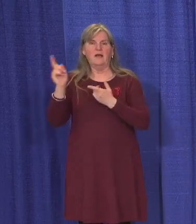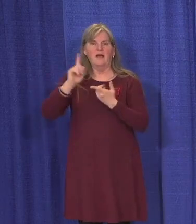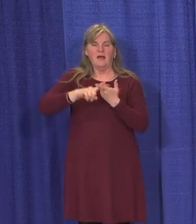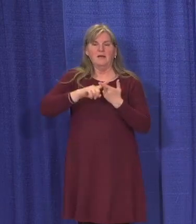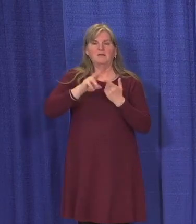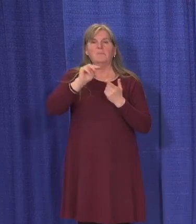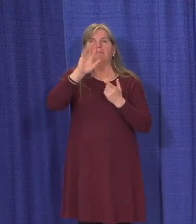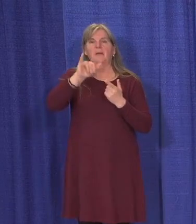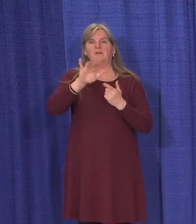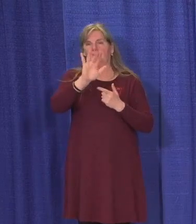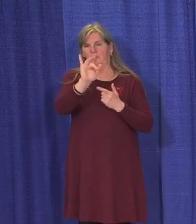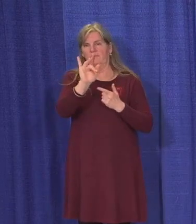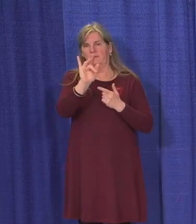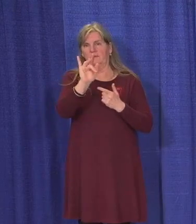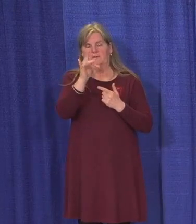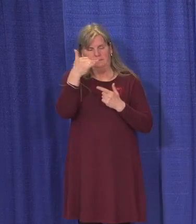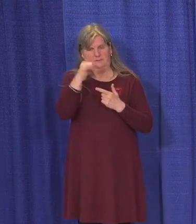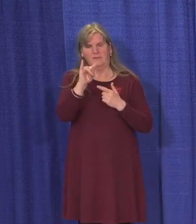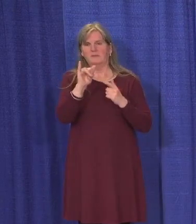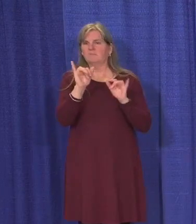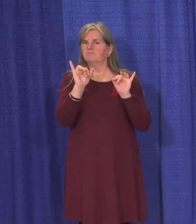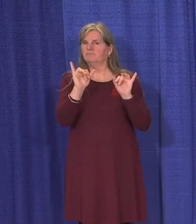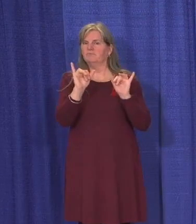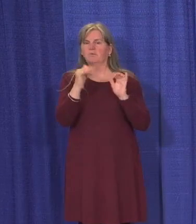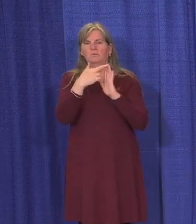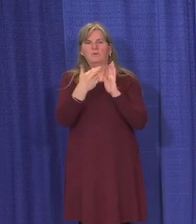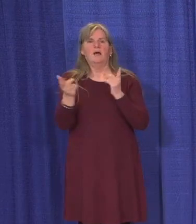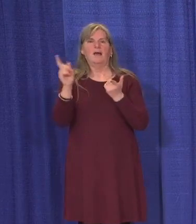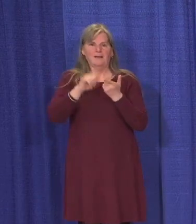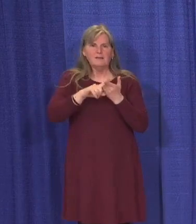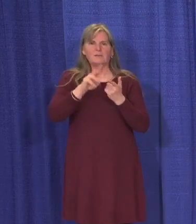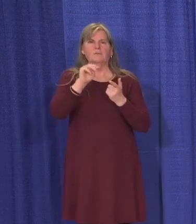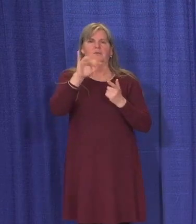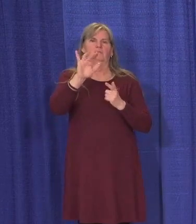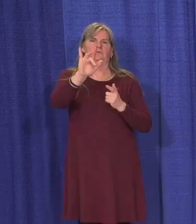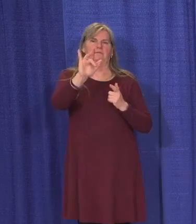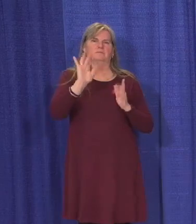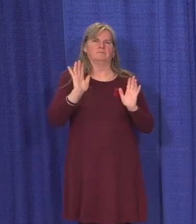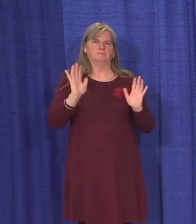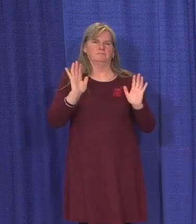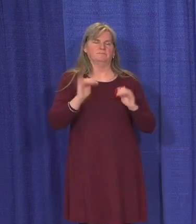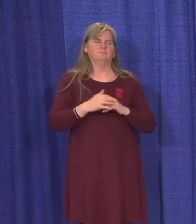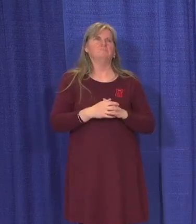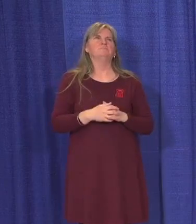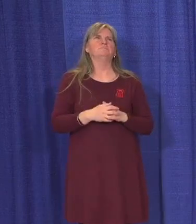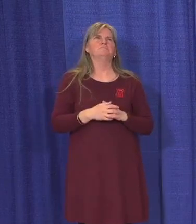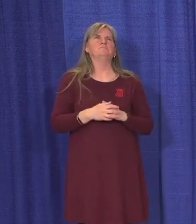the weeks previous as per the guidance above. Incoming travellers who are